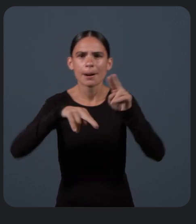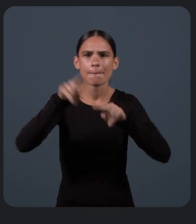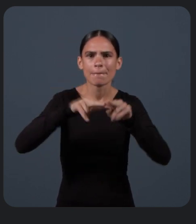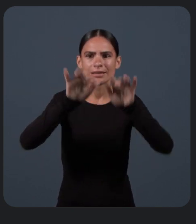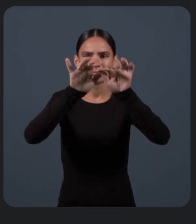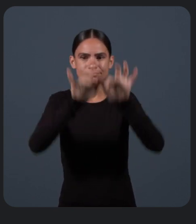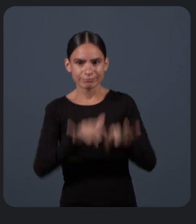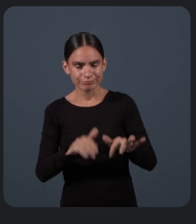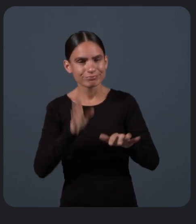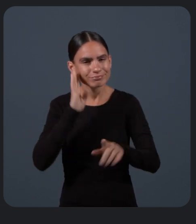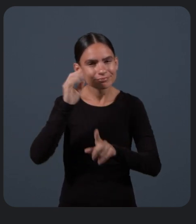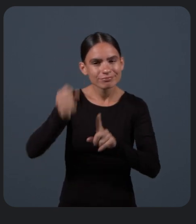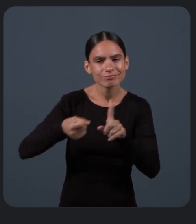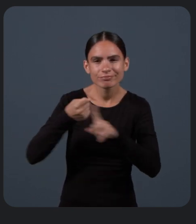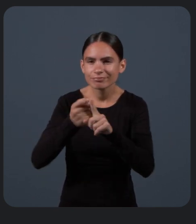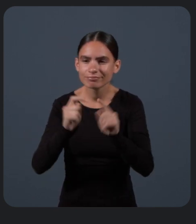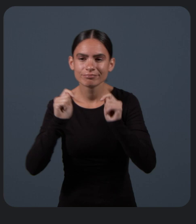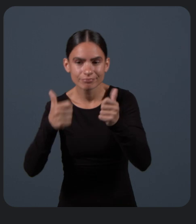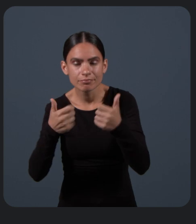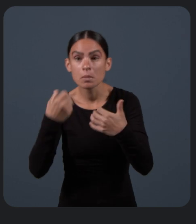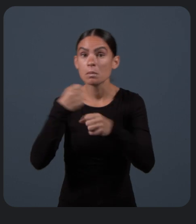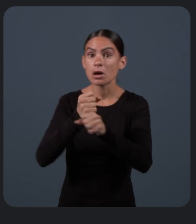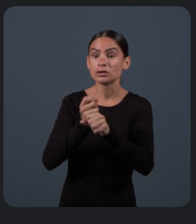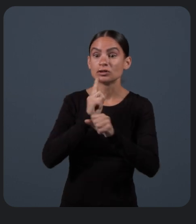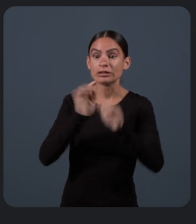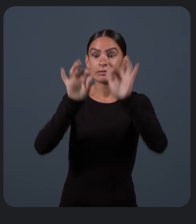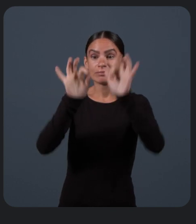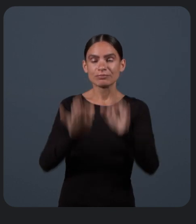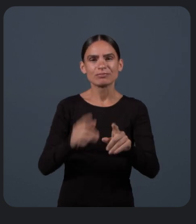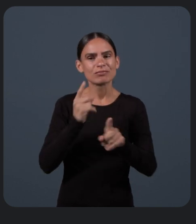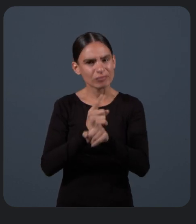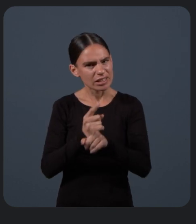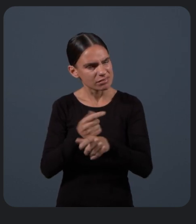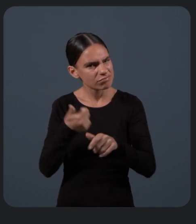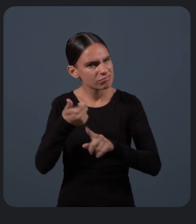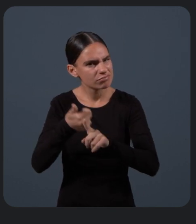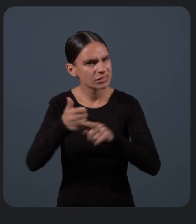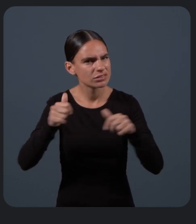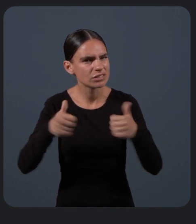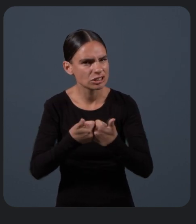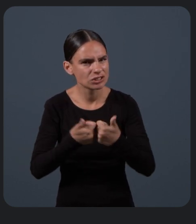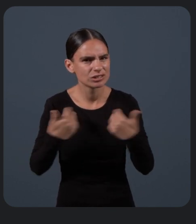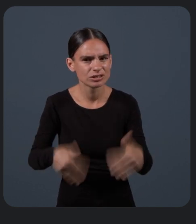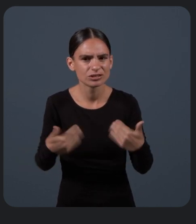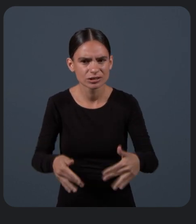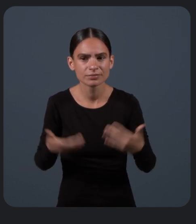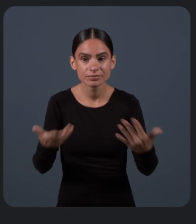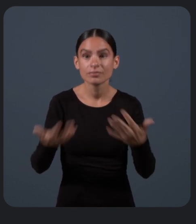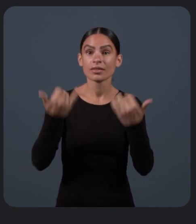And getting that right can be a difficult task. Well, we've made it easy to begin your journey with Core